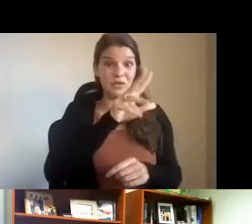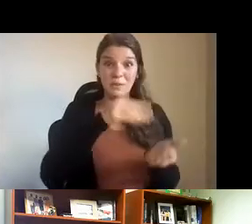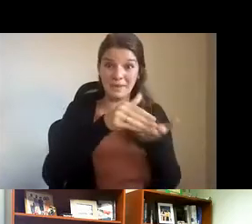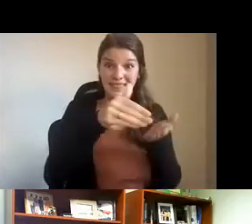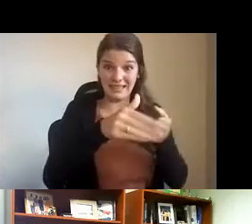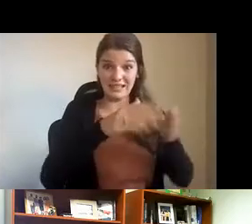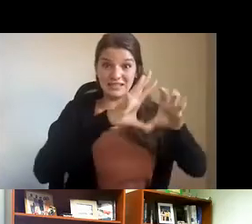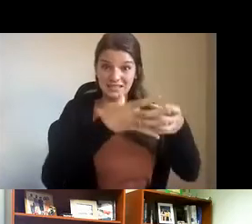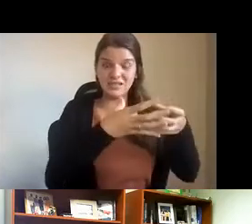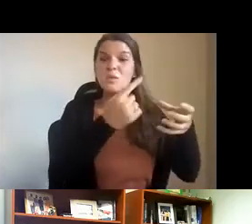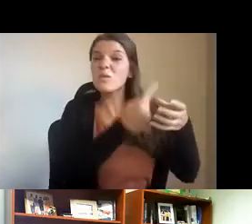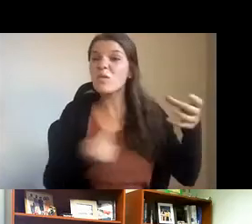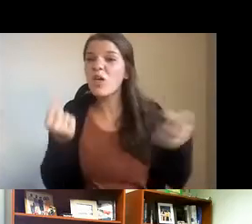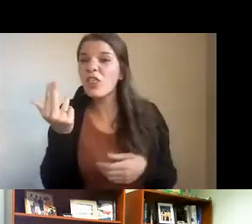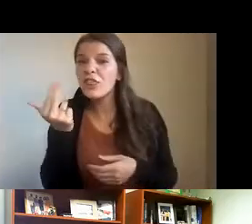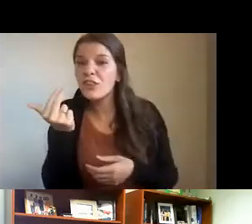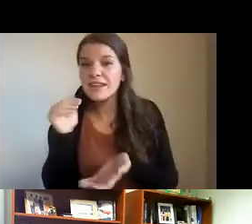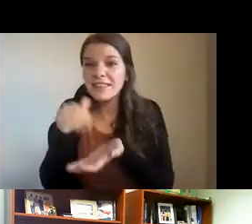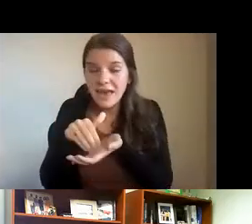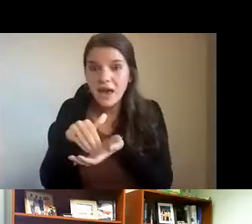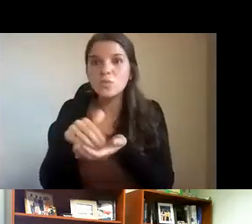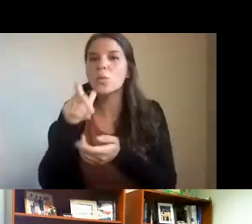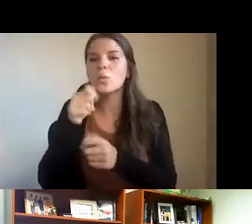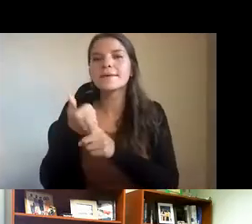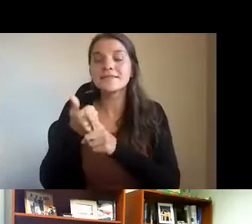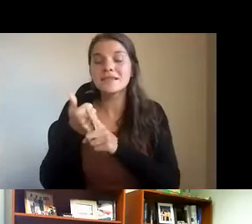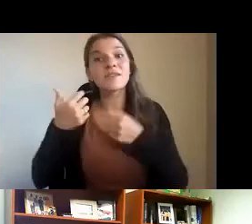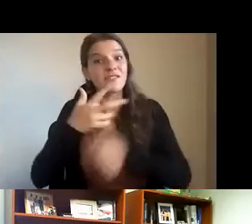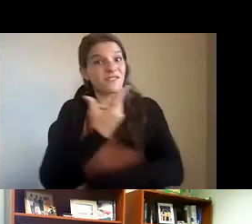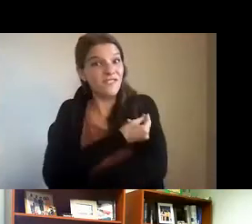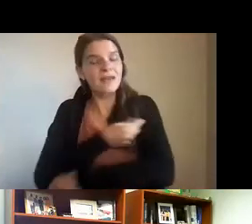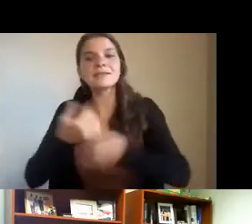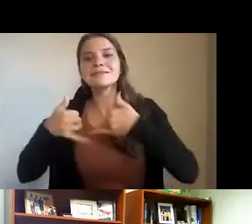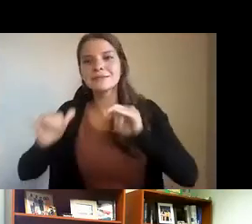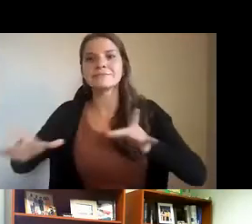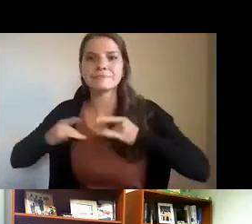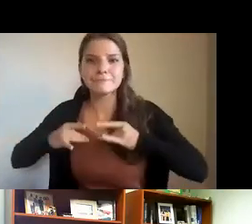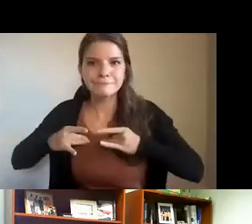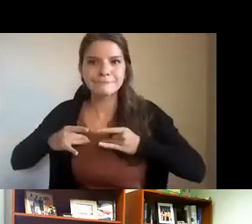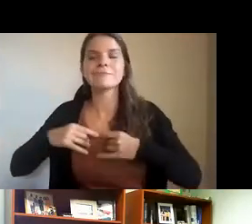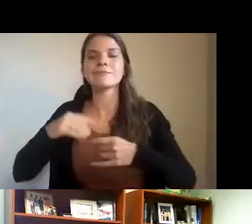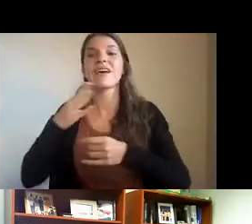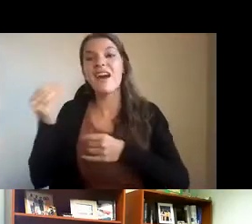13,000 cases of breakthrough infections resulting in hospitalizations or death. Can you imagine that's